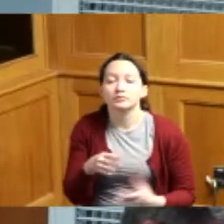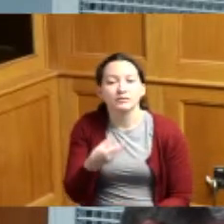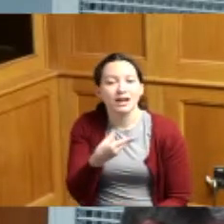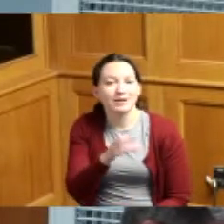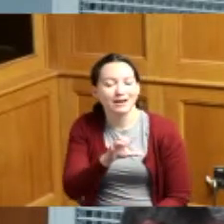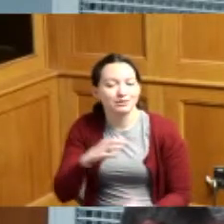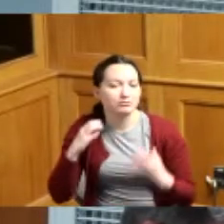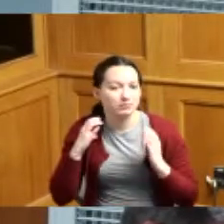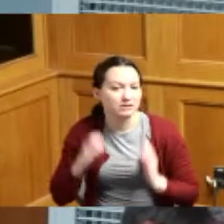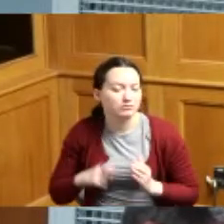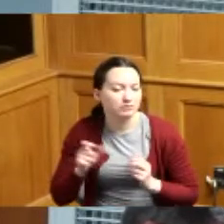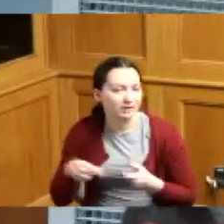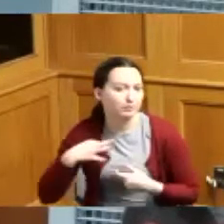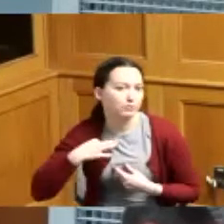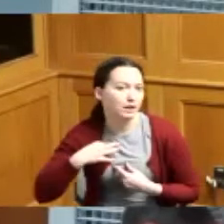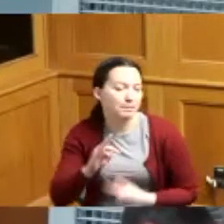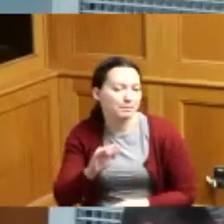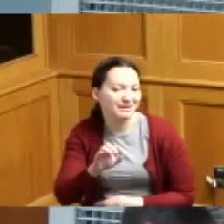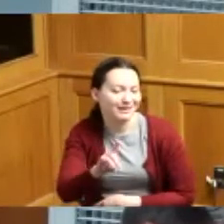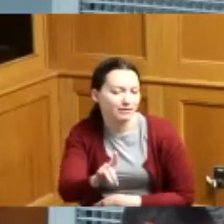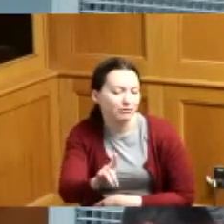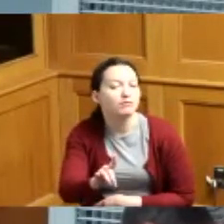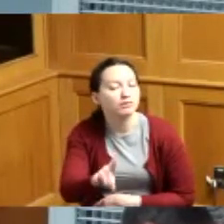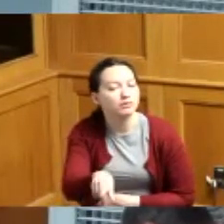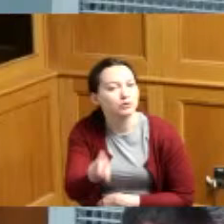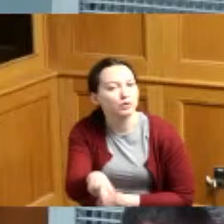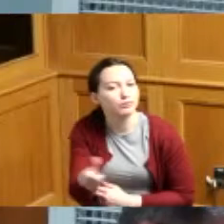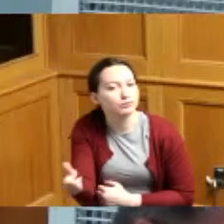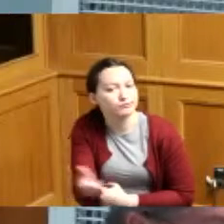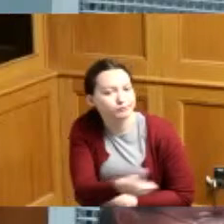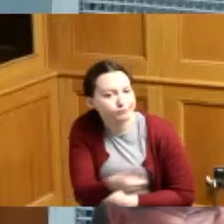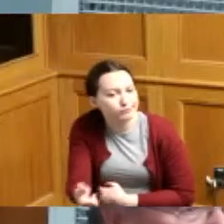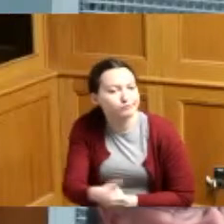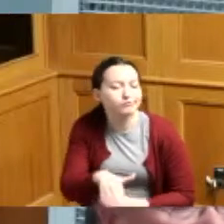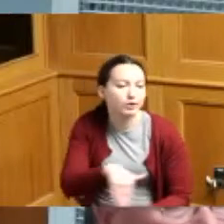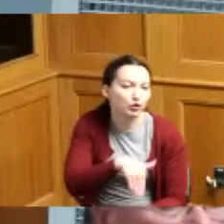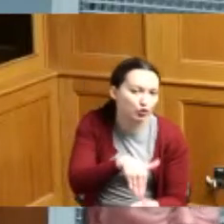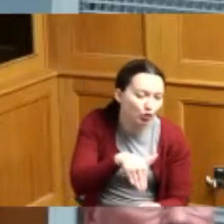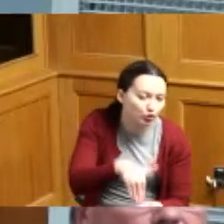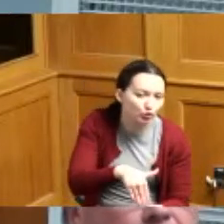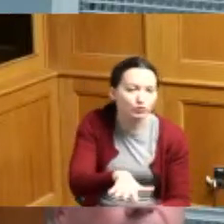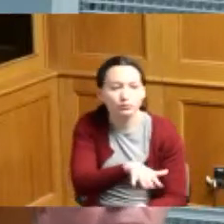citizens who are eligible for medicaid who need to be transported to and from medical appointments